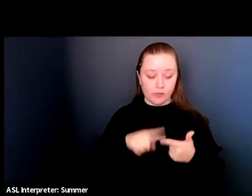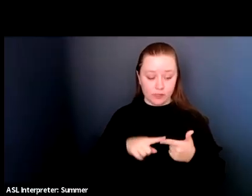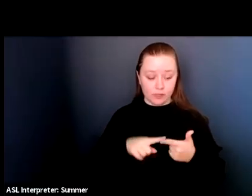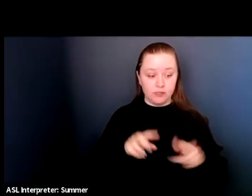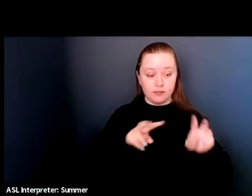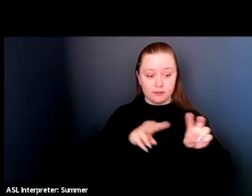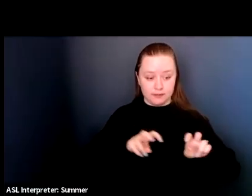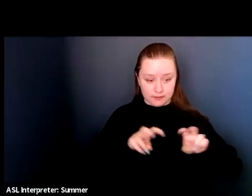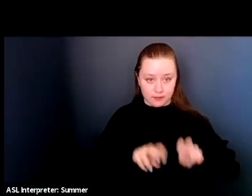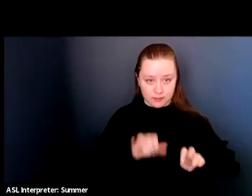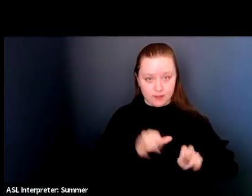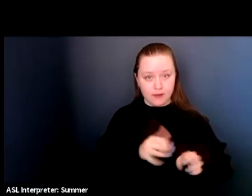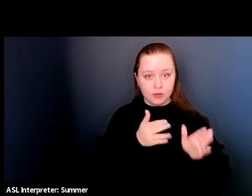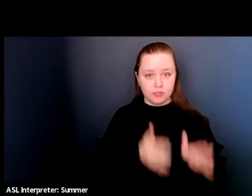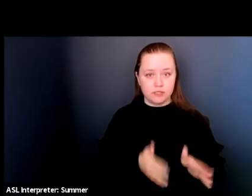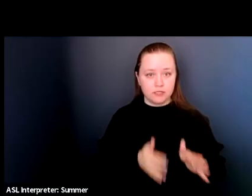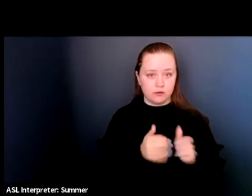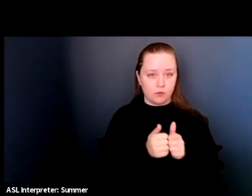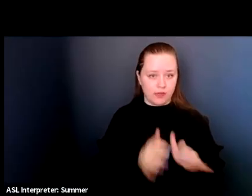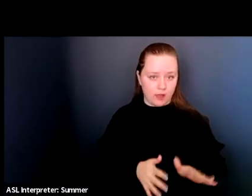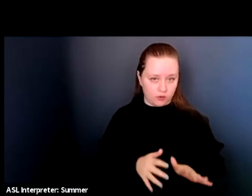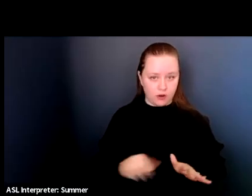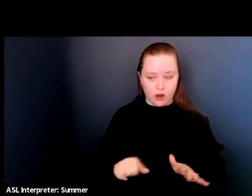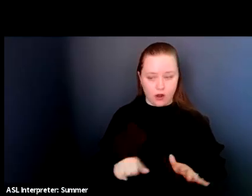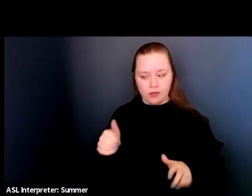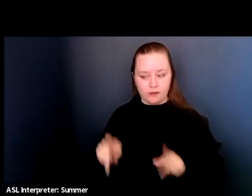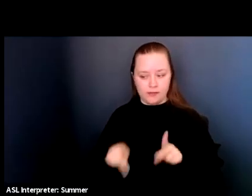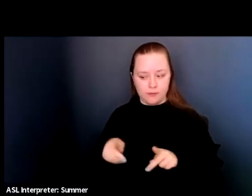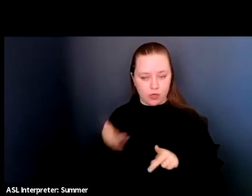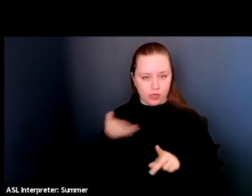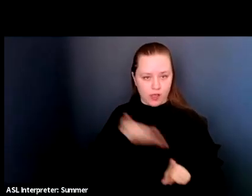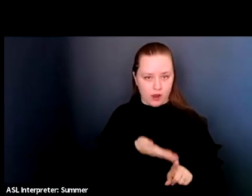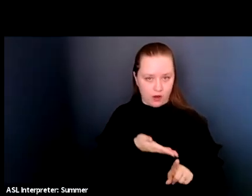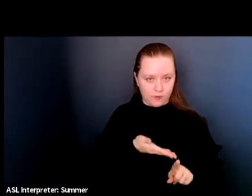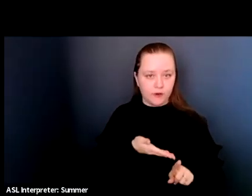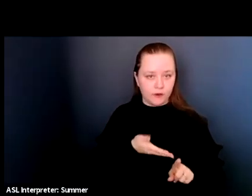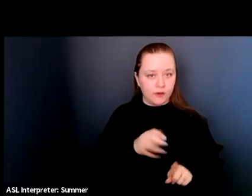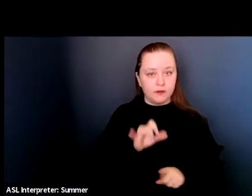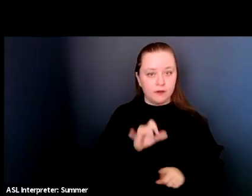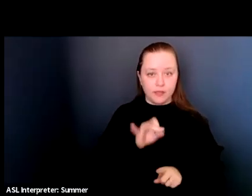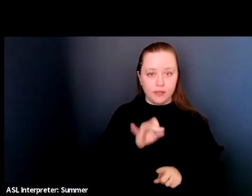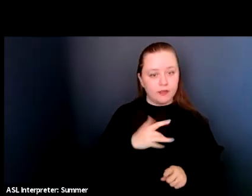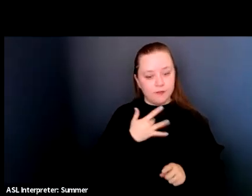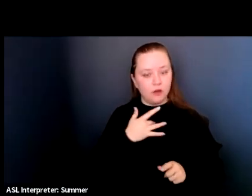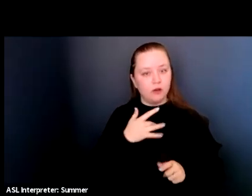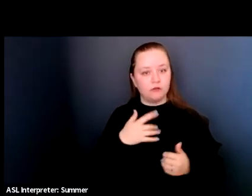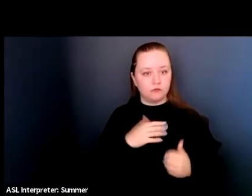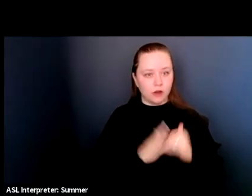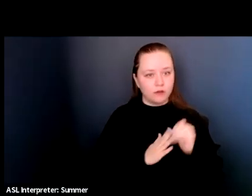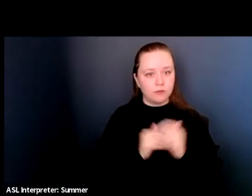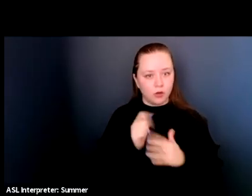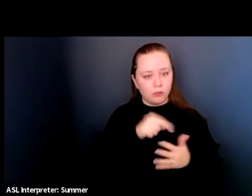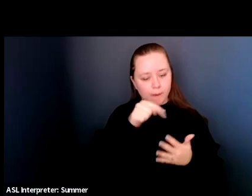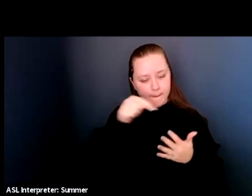without those people present if they feel comfortable with all these different things. Now, I will admit that everybody might have some tension.